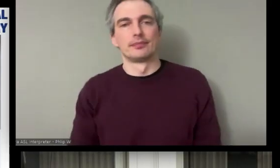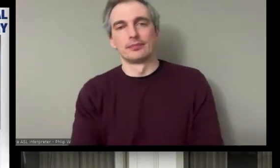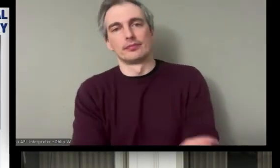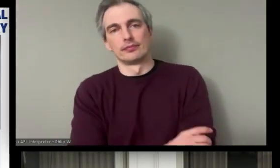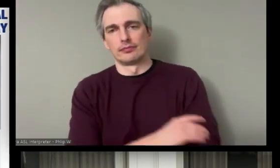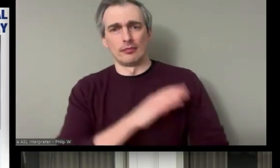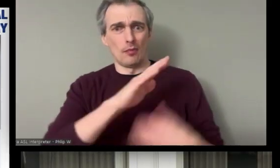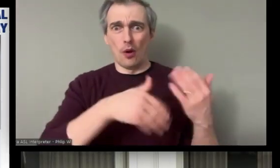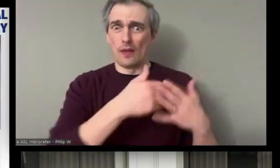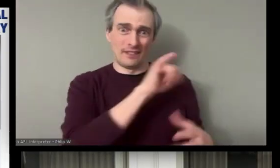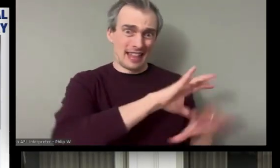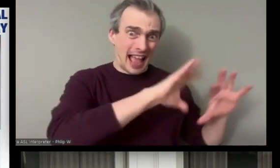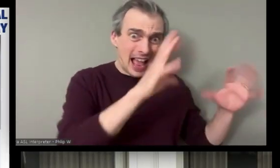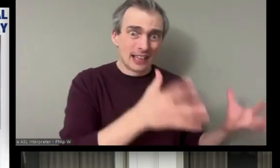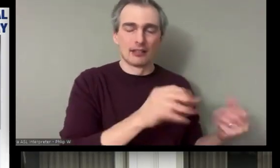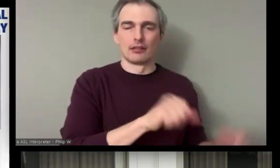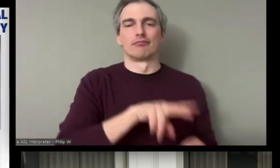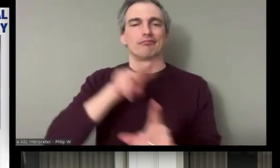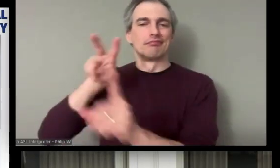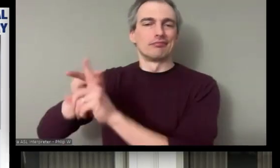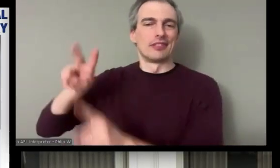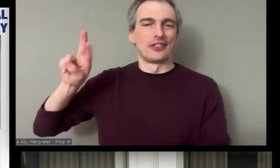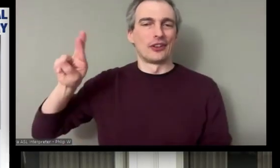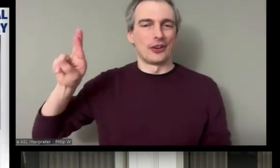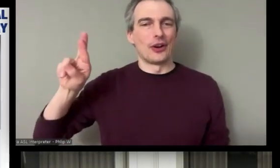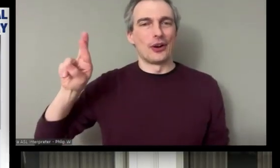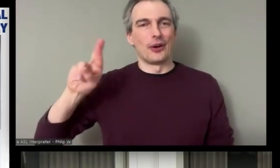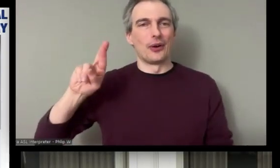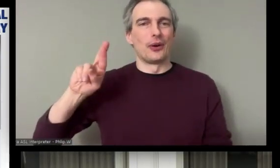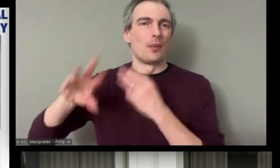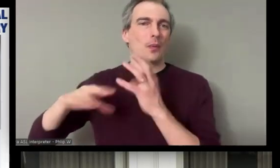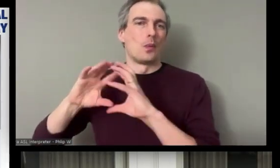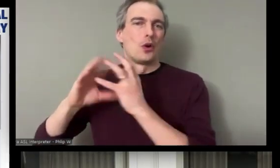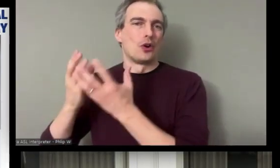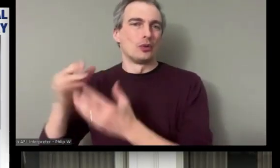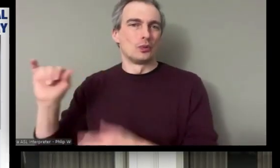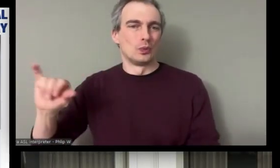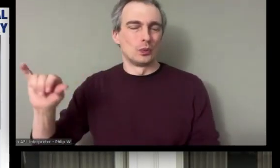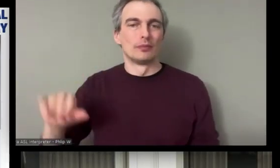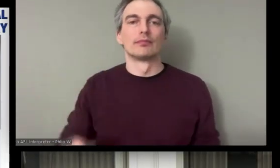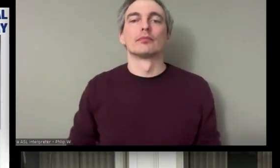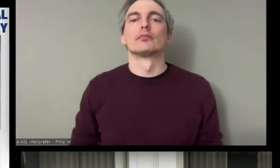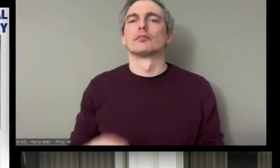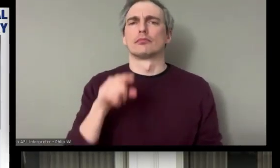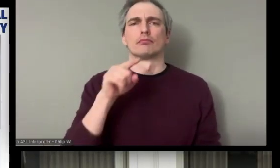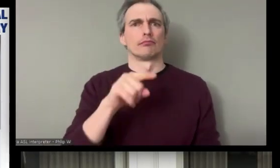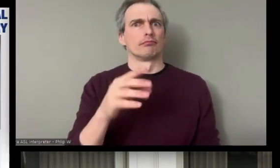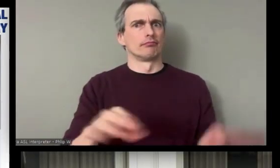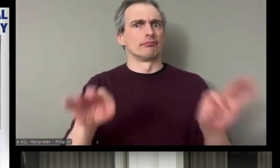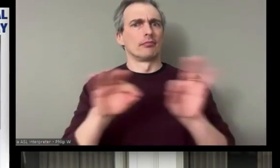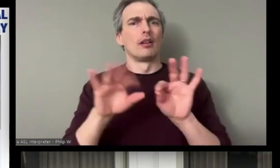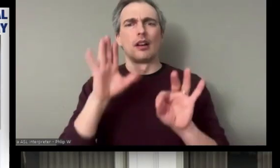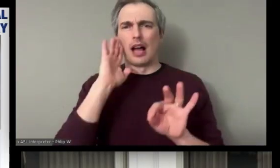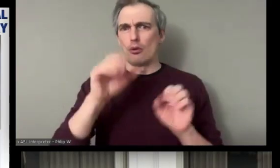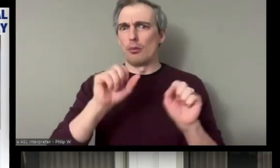This is really important. And this is something I'll applaud for... I'll be able to demo this in the Horizon Worlds.